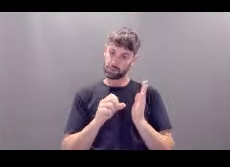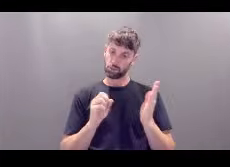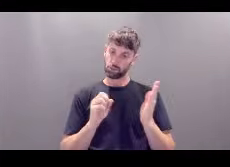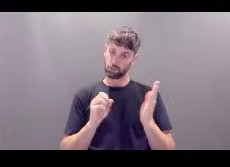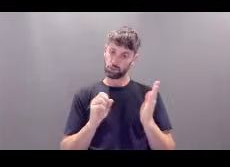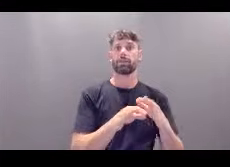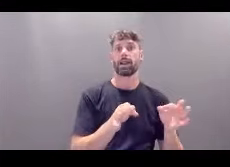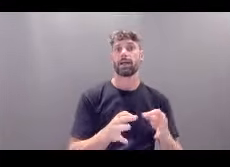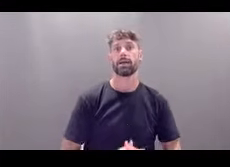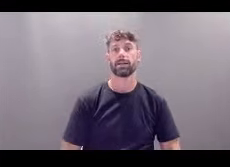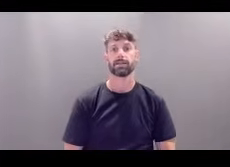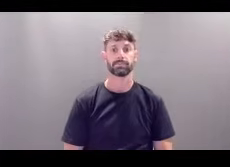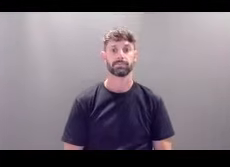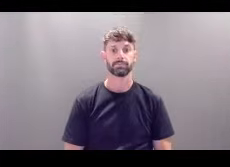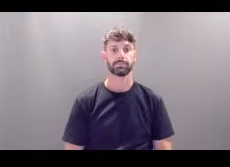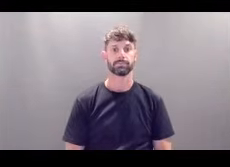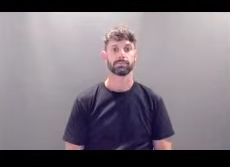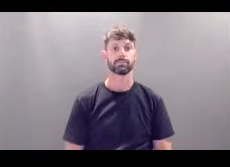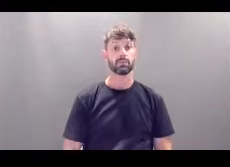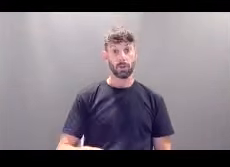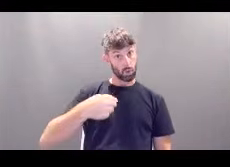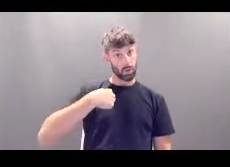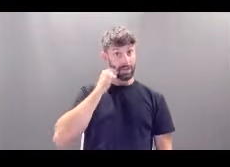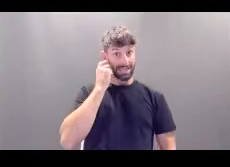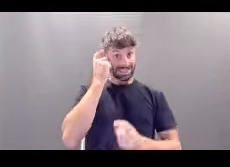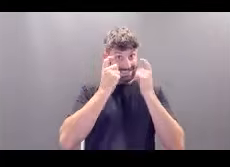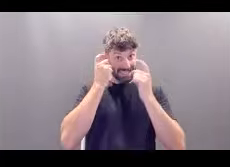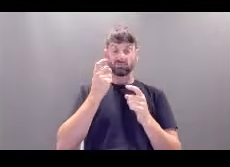We look at if a less expensive item would do the same job,